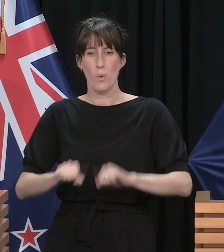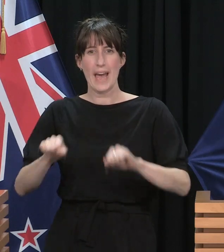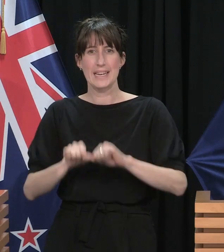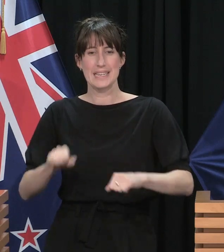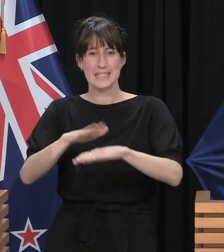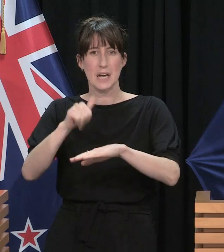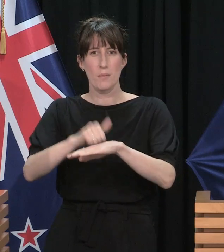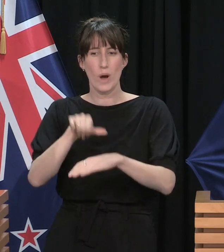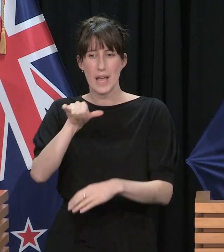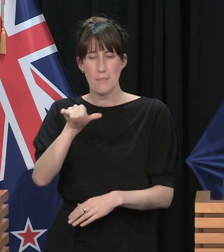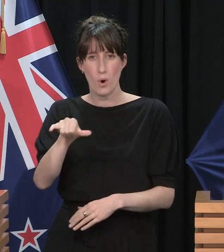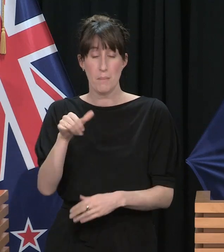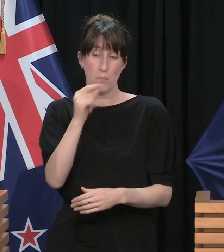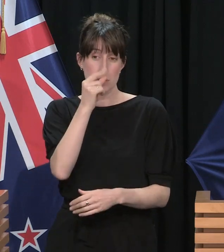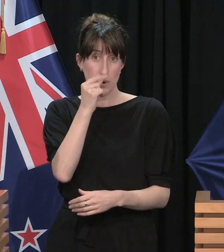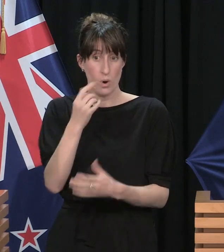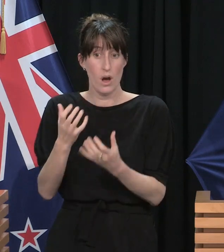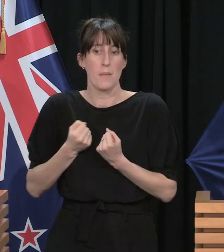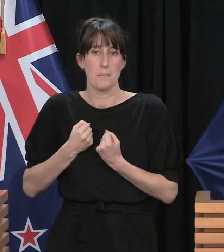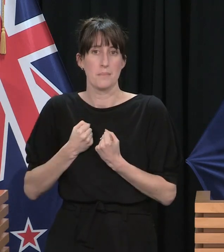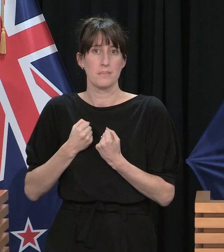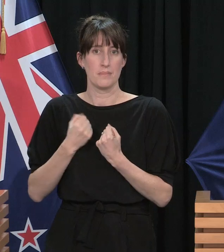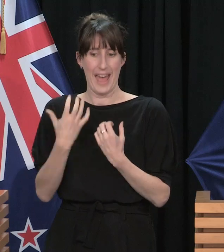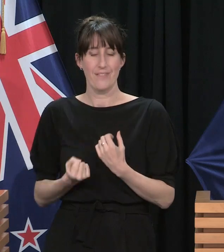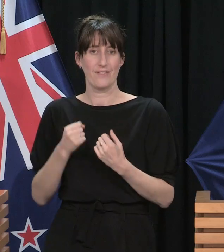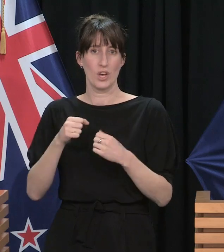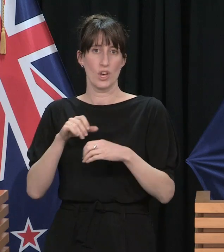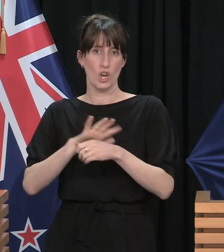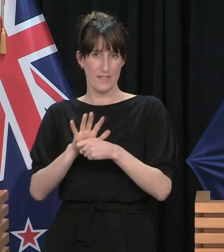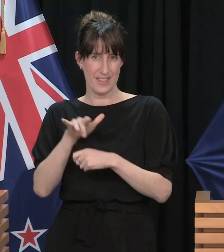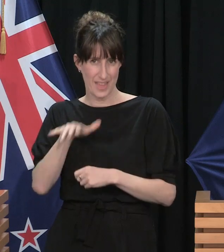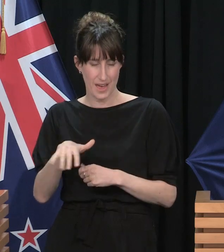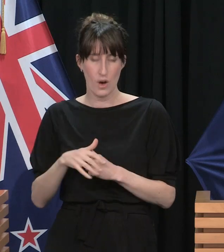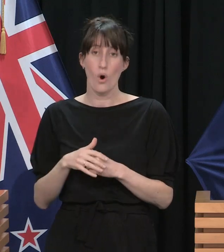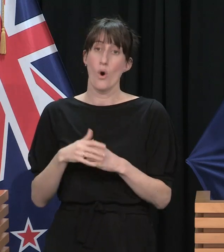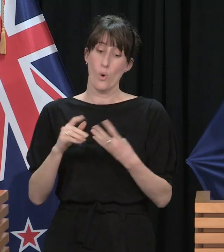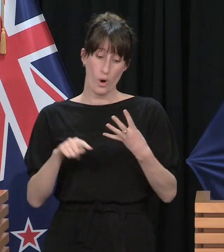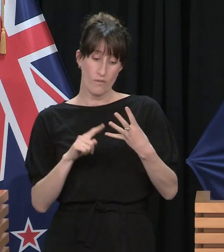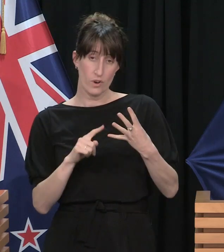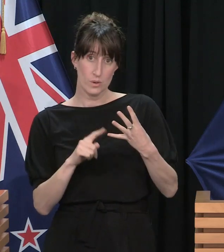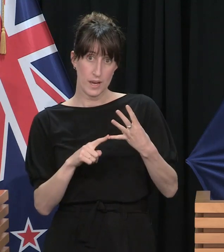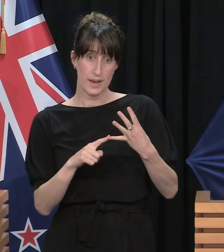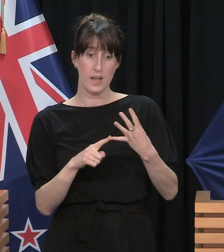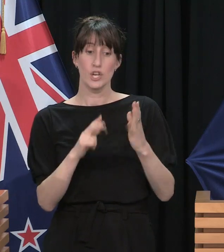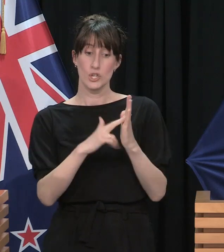Korea - in particular, during quite a lengthy transit period in Singapore. And the fourth is, of course, that the case